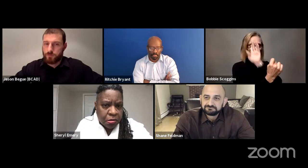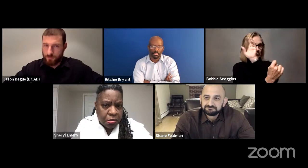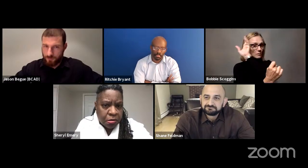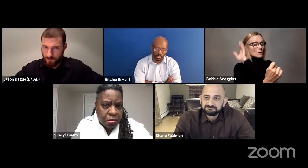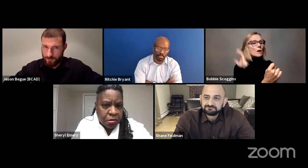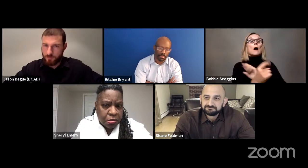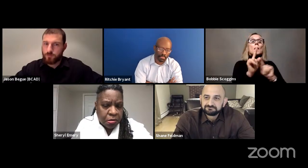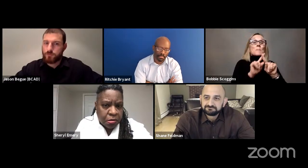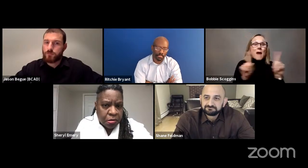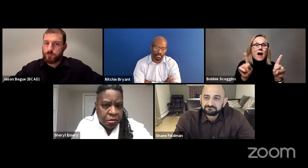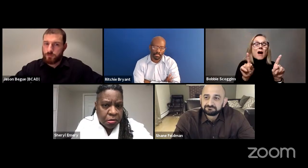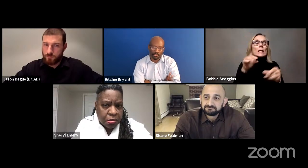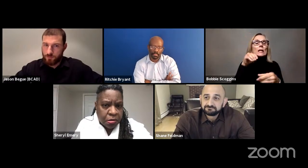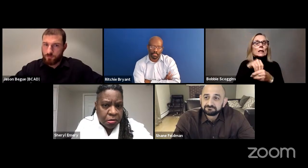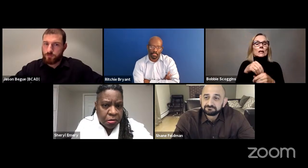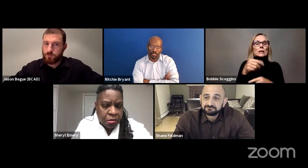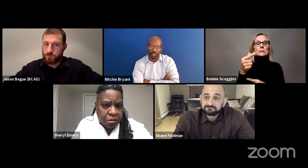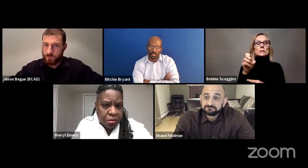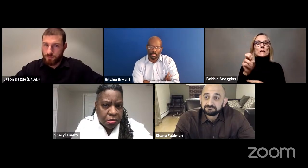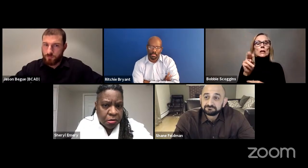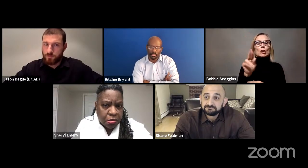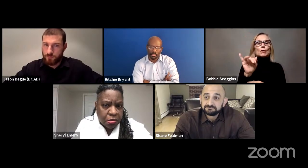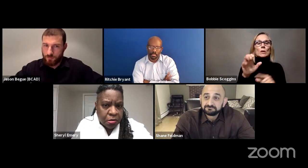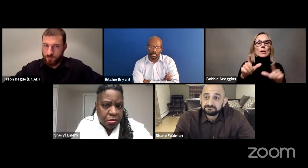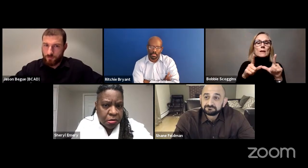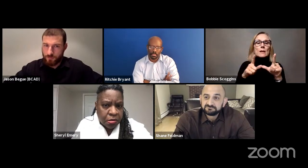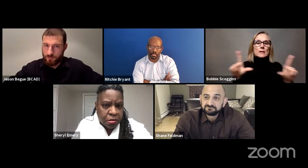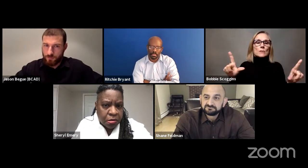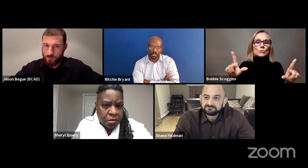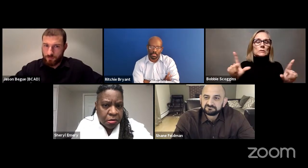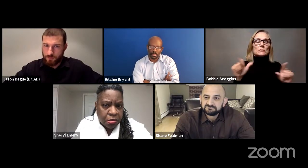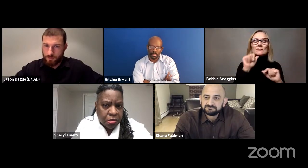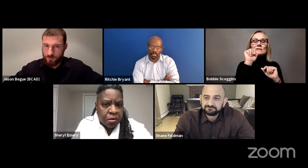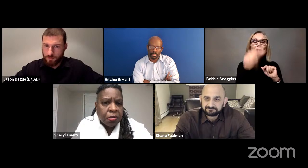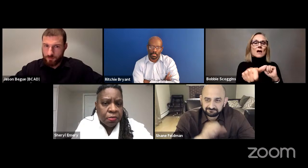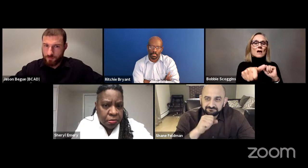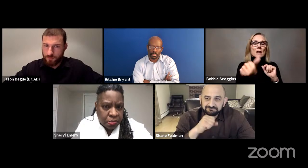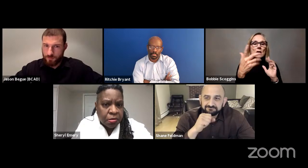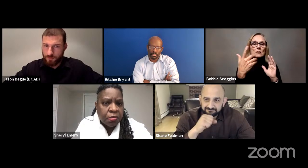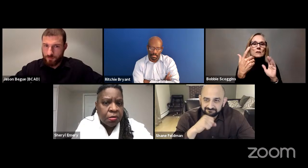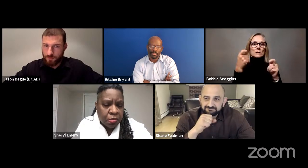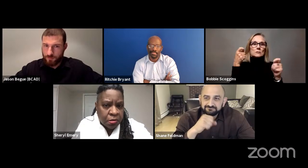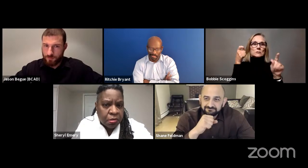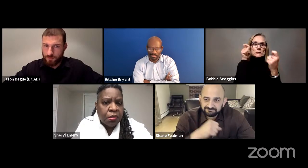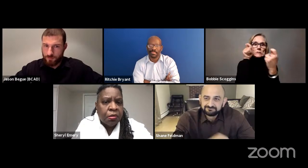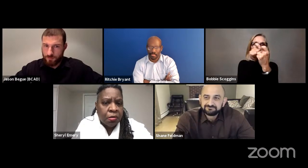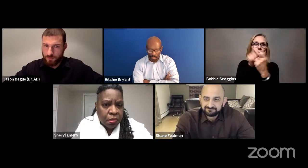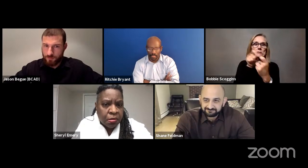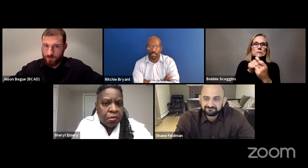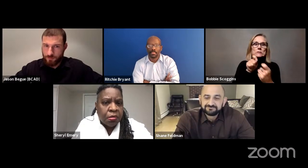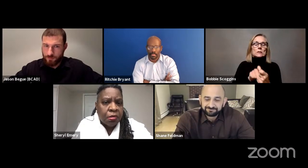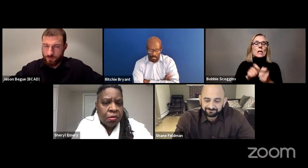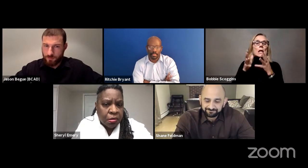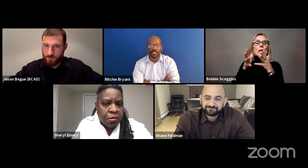articulated within the body of the law. However, in very generic language, you don't want to